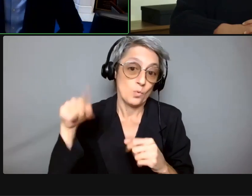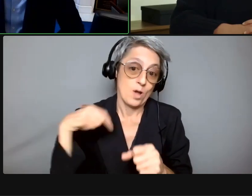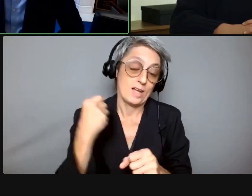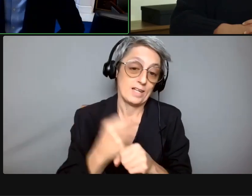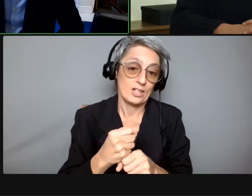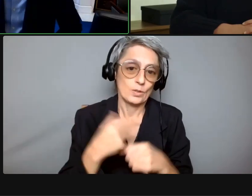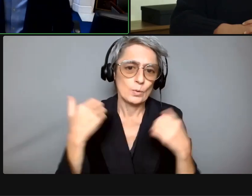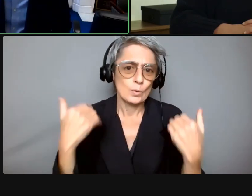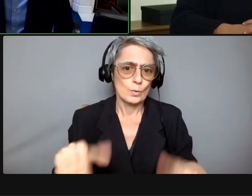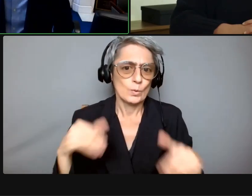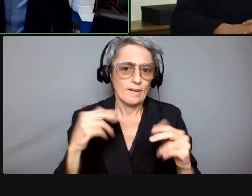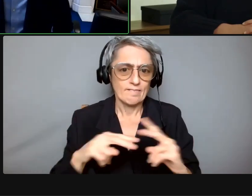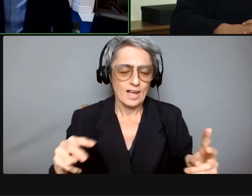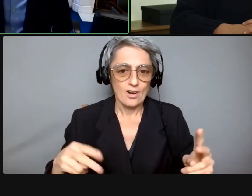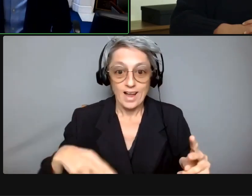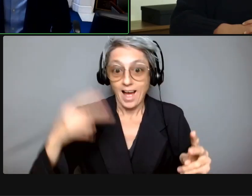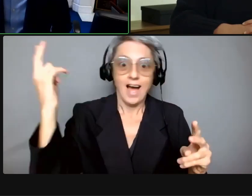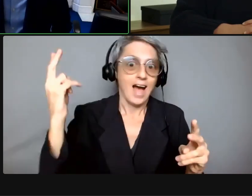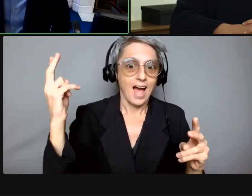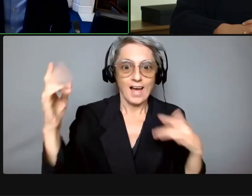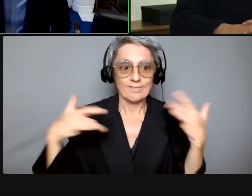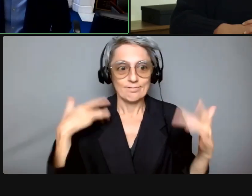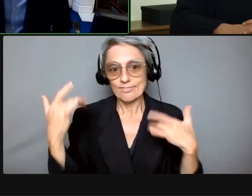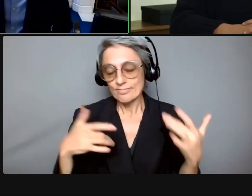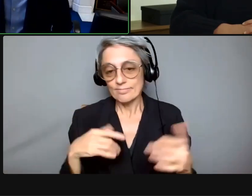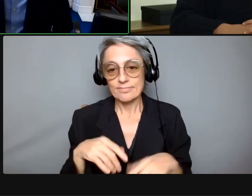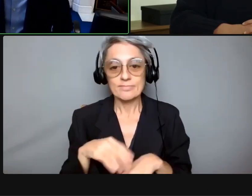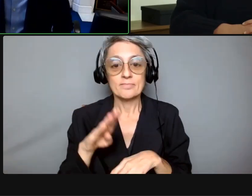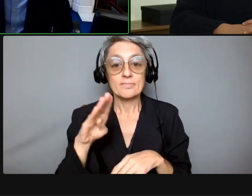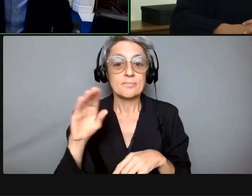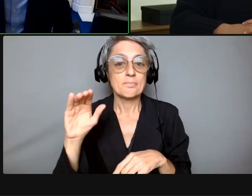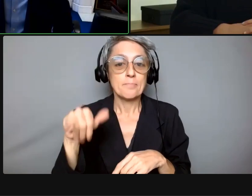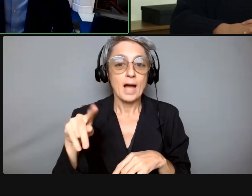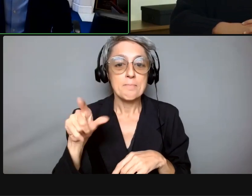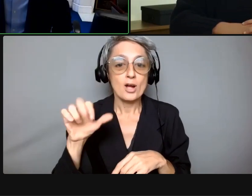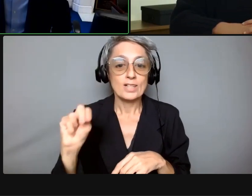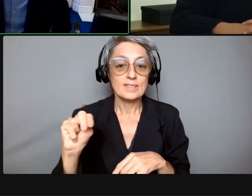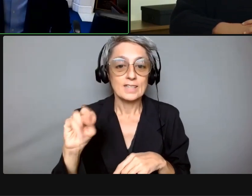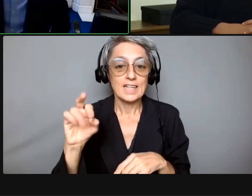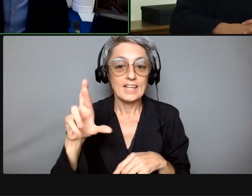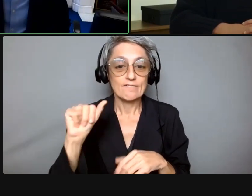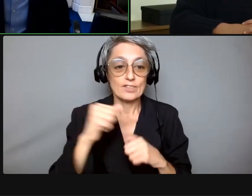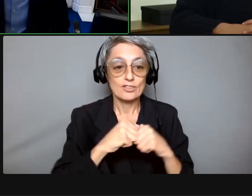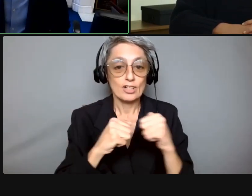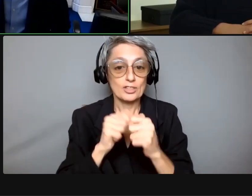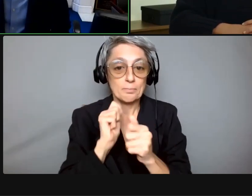that the bipartisan infrastructure law was passed, the chips came into being since then.